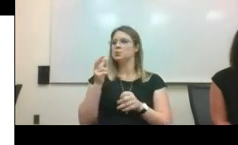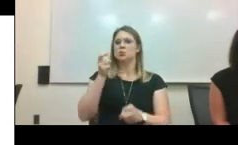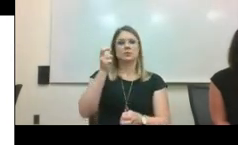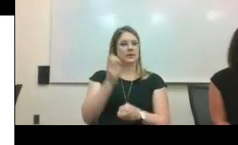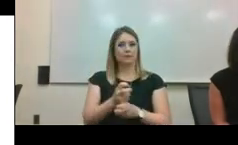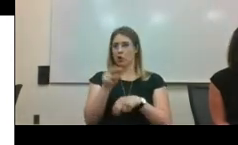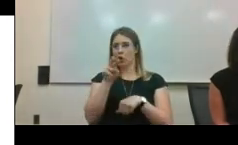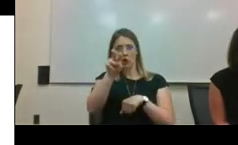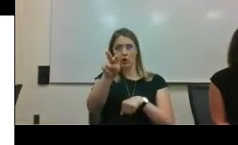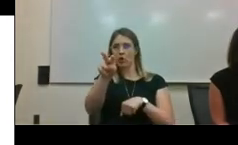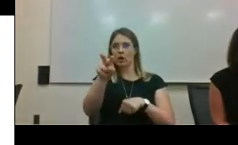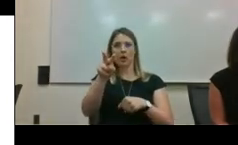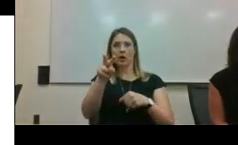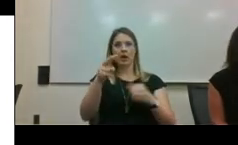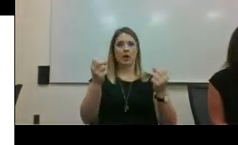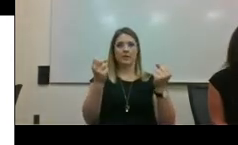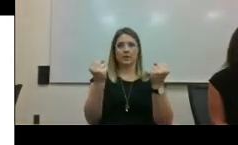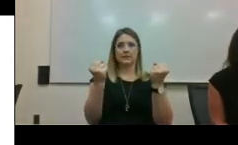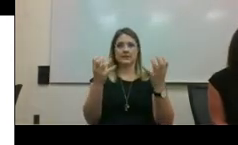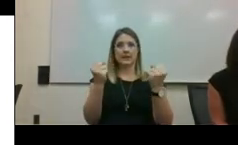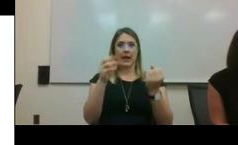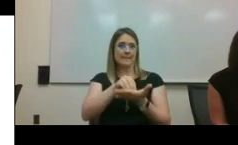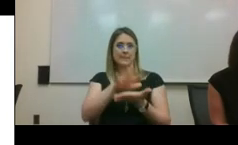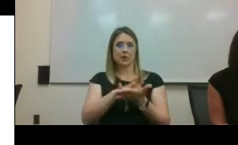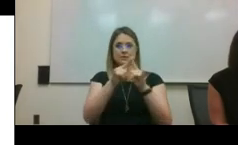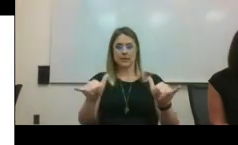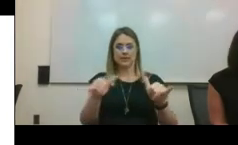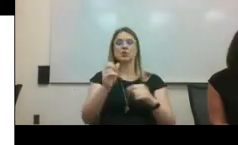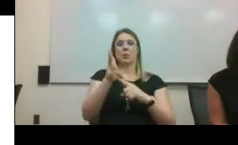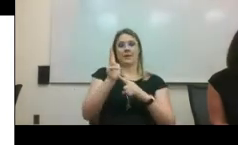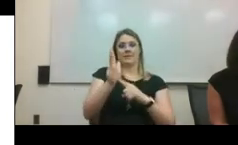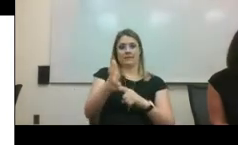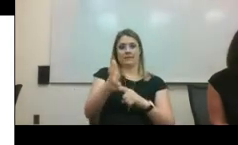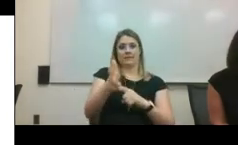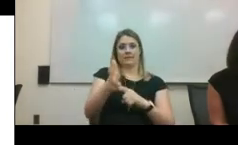and the market marking enhancer at the same time. So, we videoed all the students and then we only re-watch